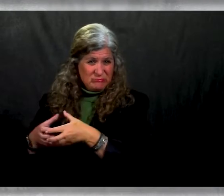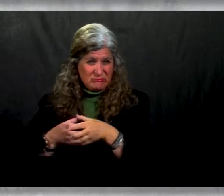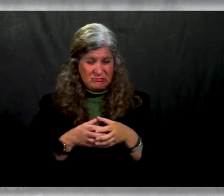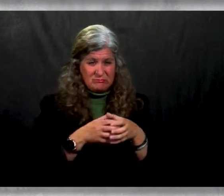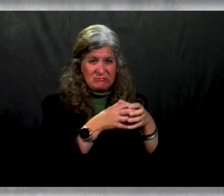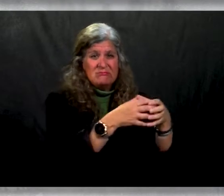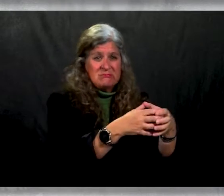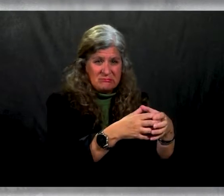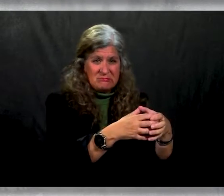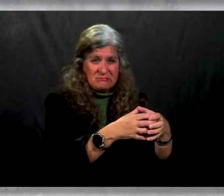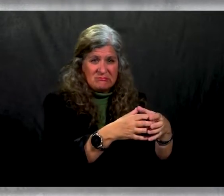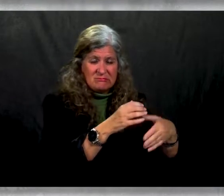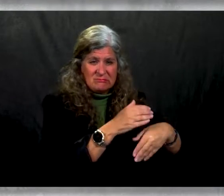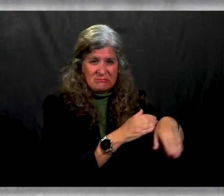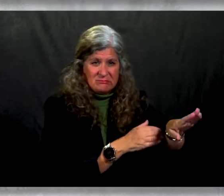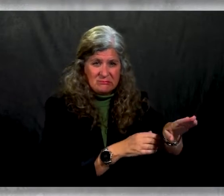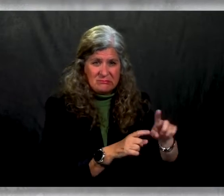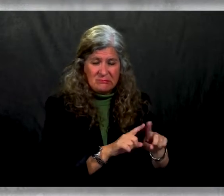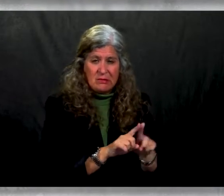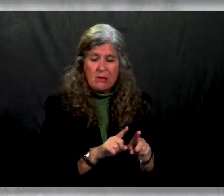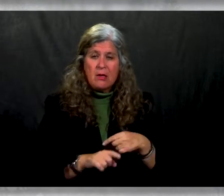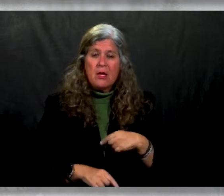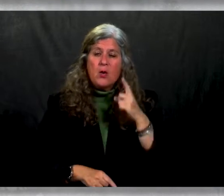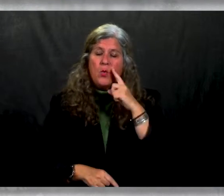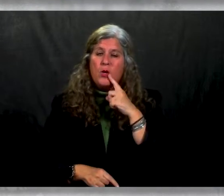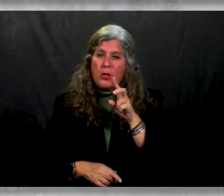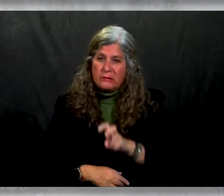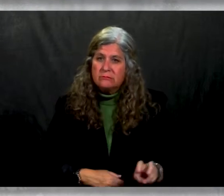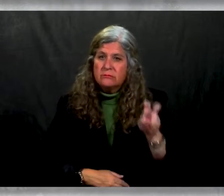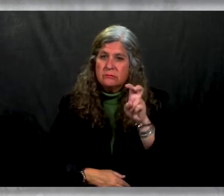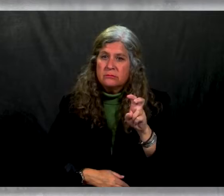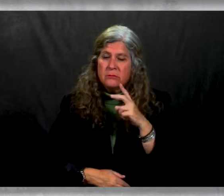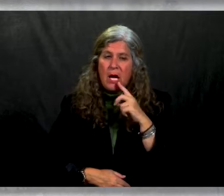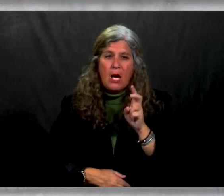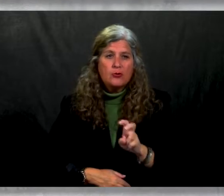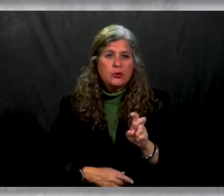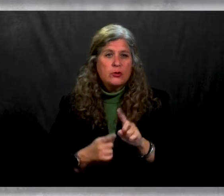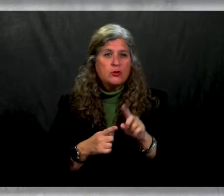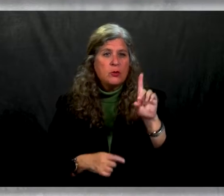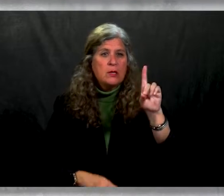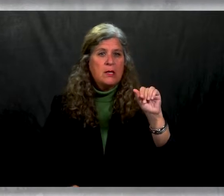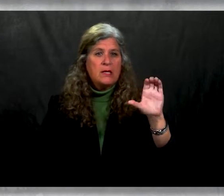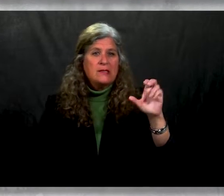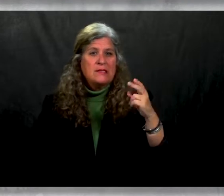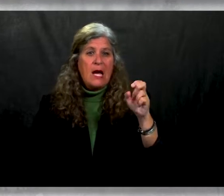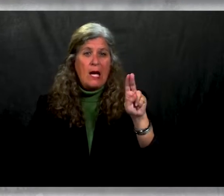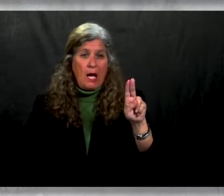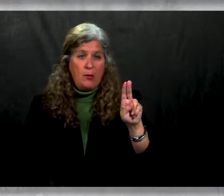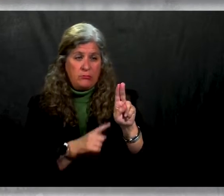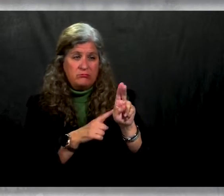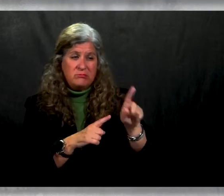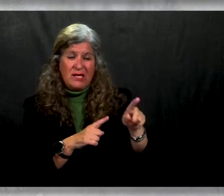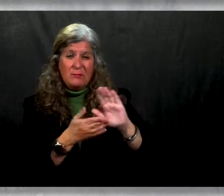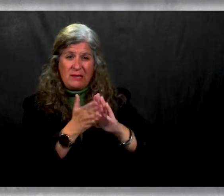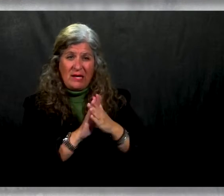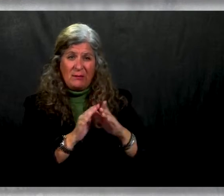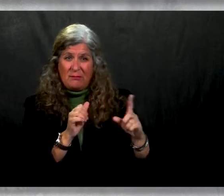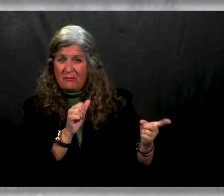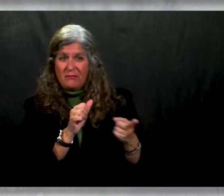in a small town called Dachau. You might recognize this name as it was made infamous as the site of one of the first concentration camps.